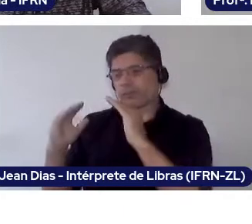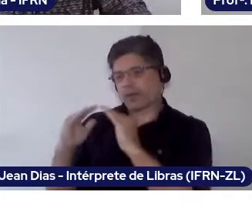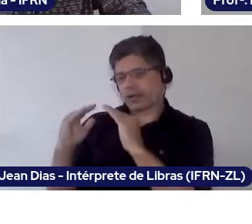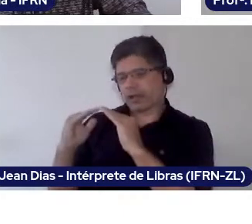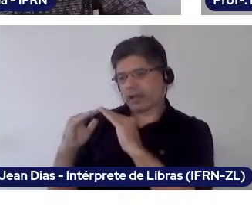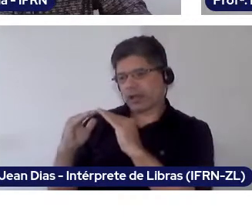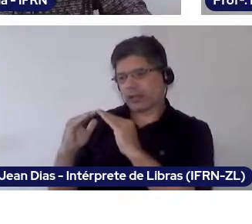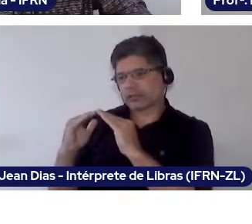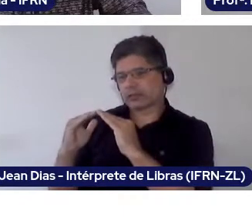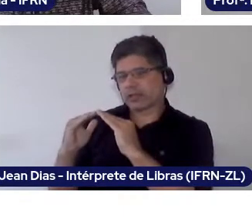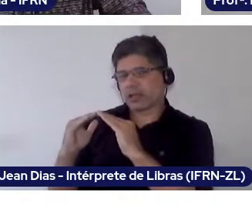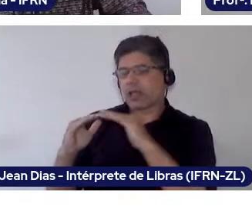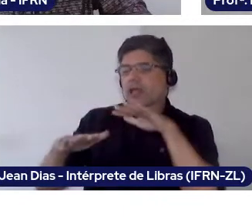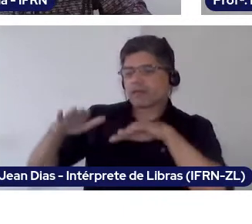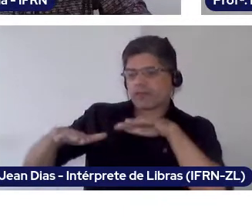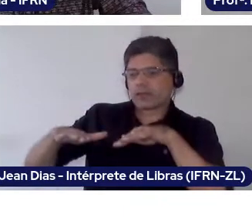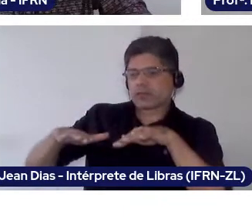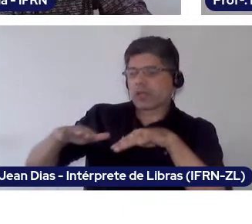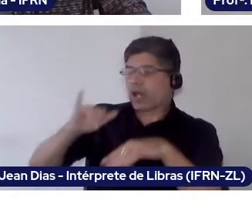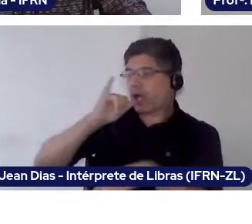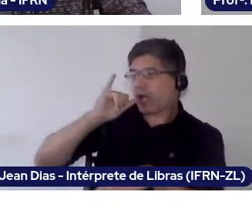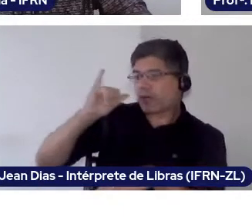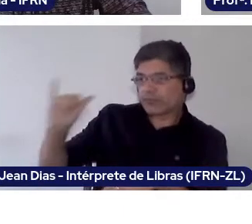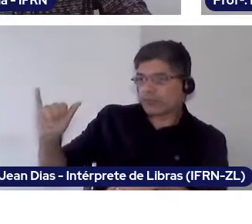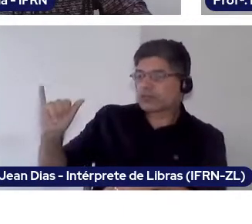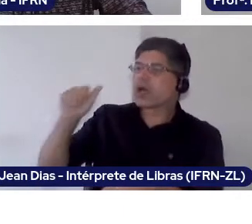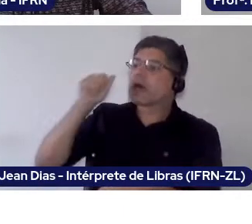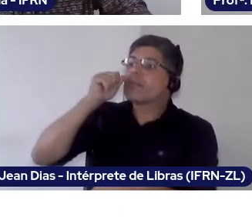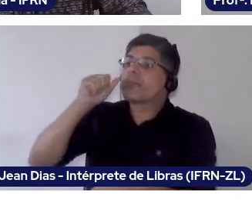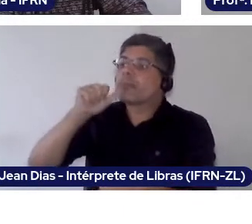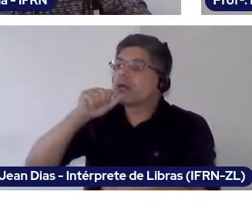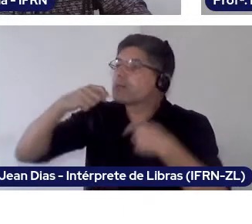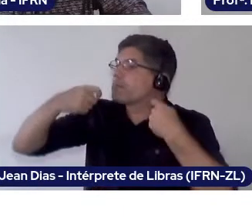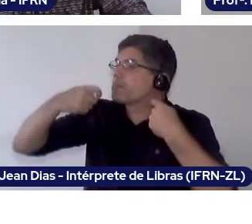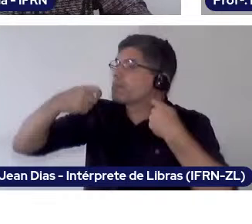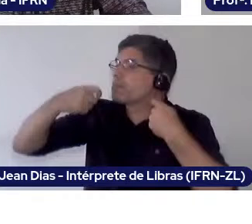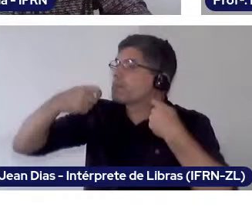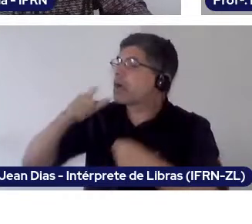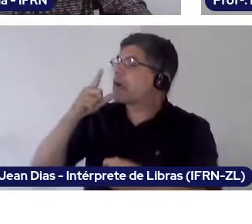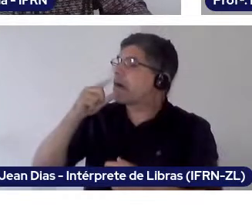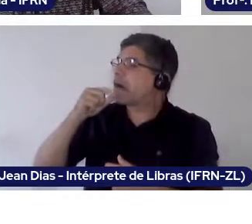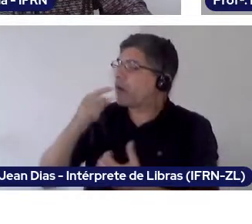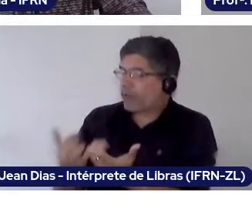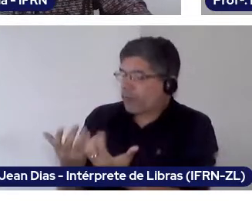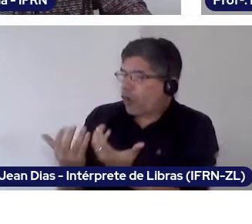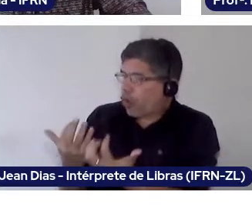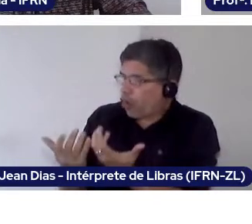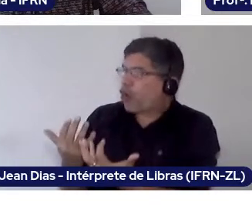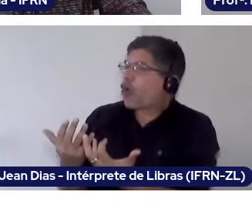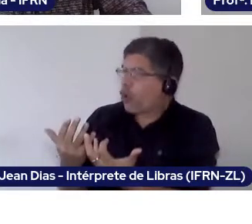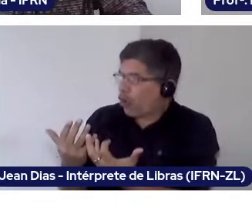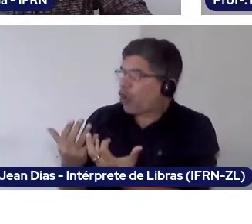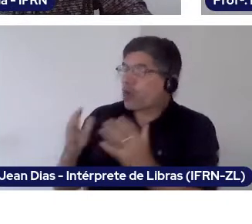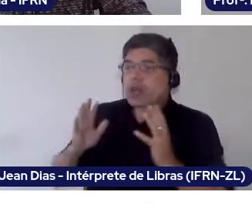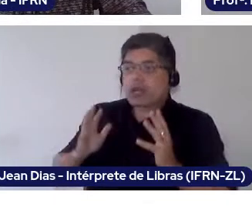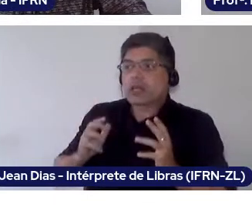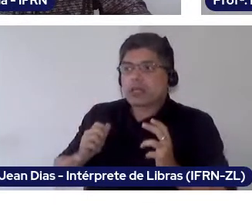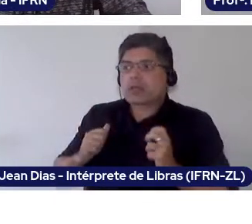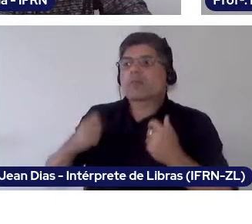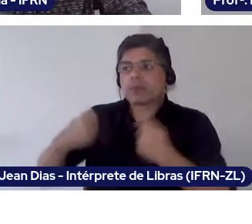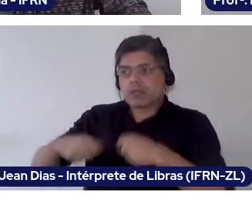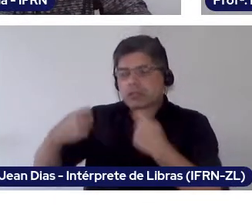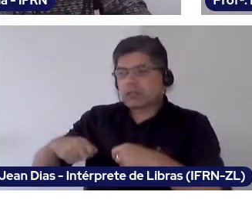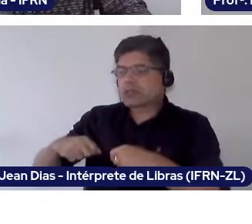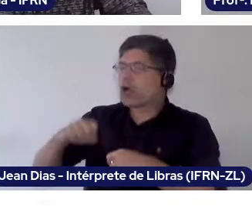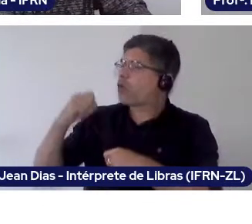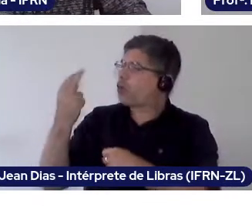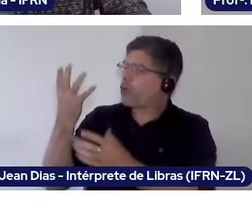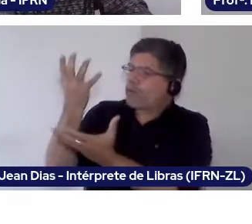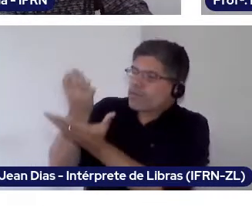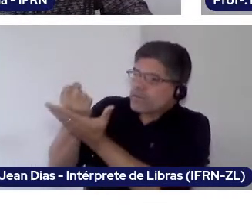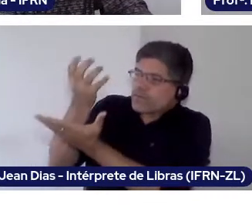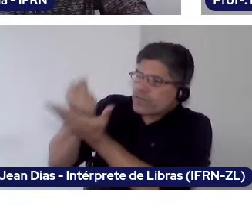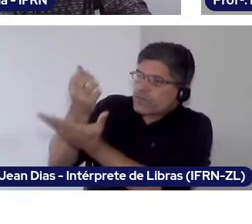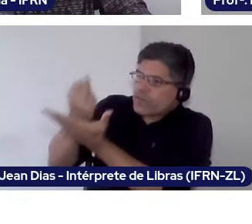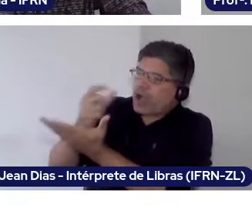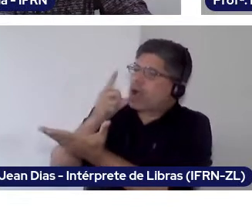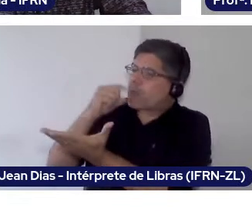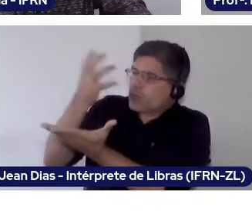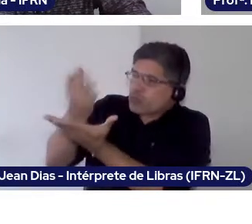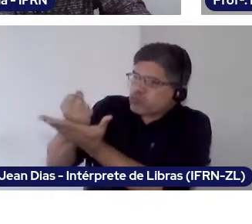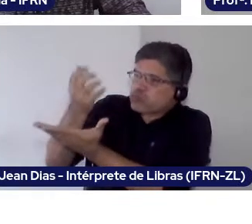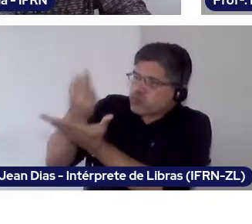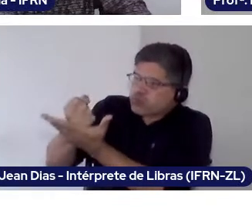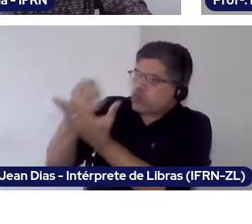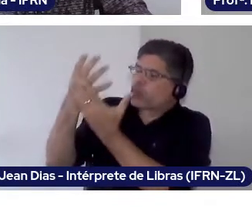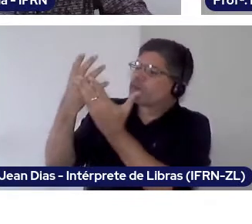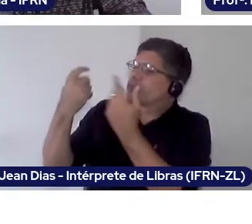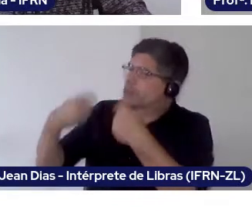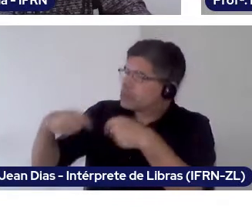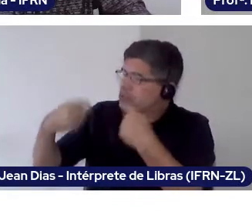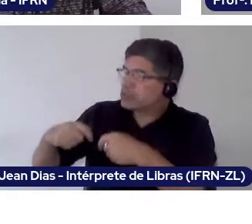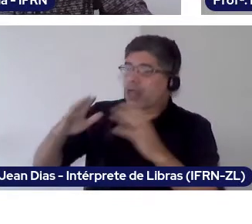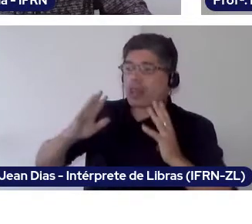or buy a filter, or even get rid of the politician that has been promising them good water for so long and has never delivered.